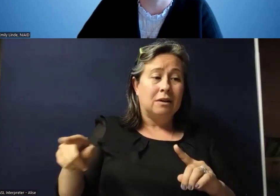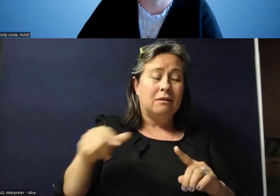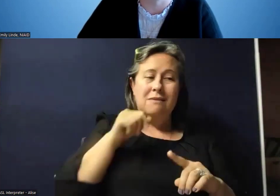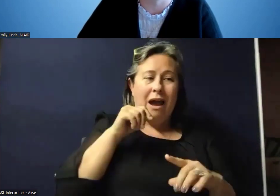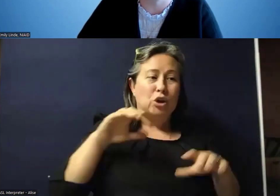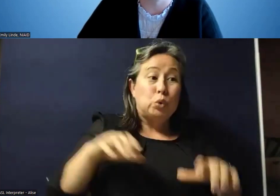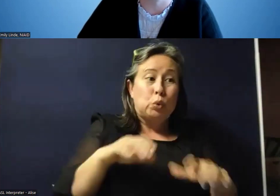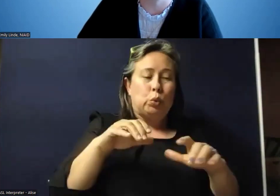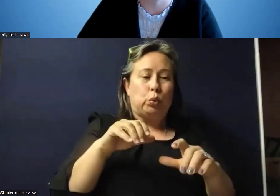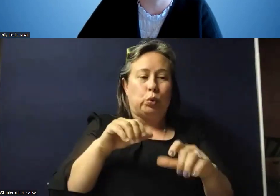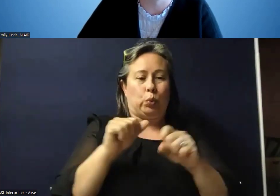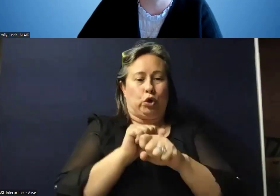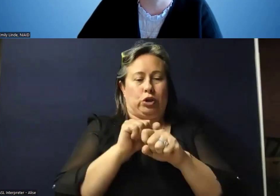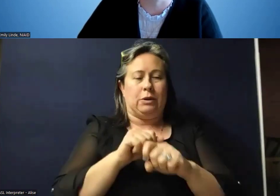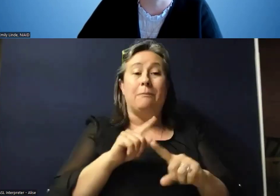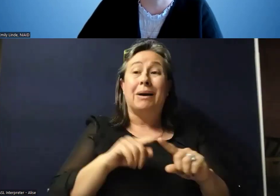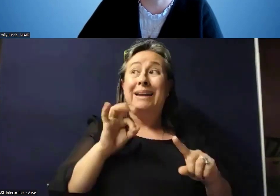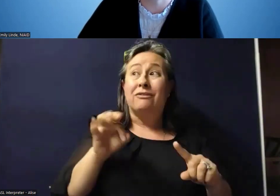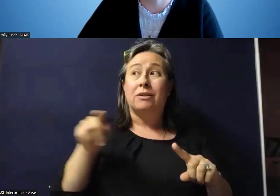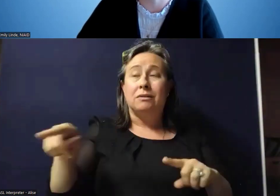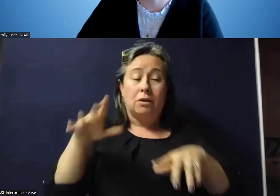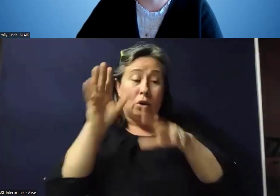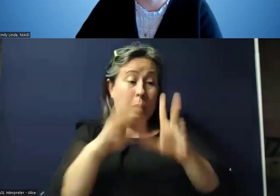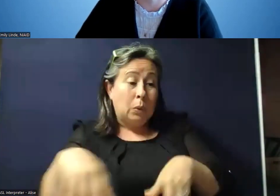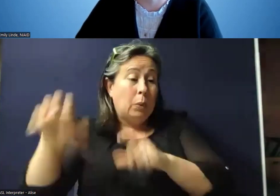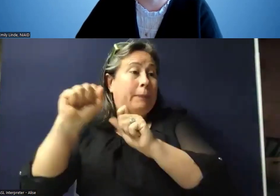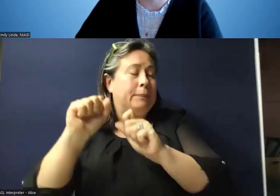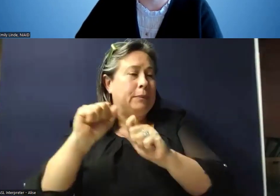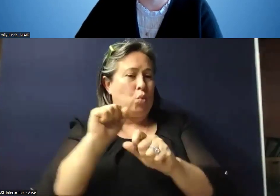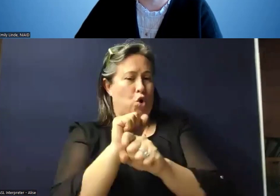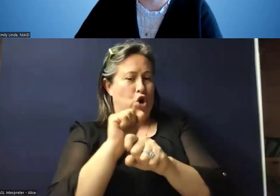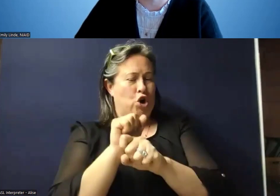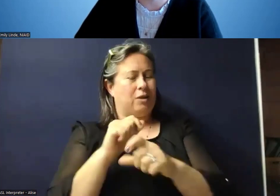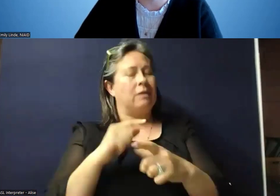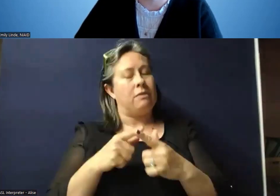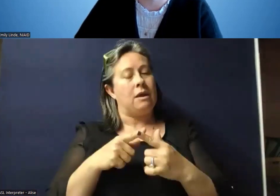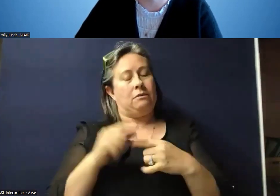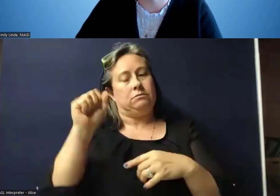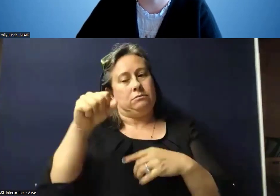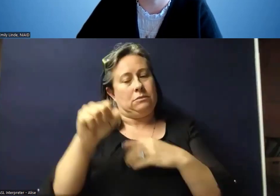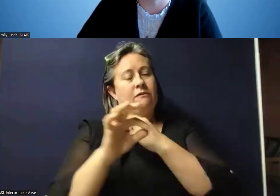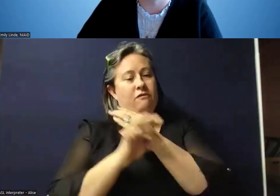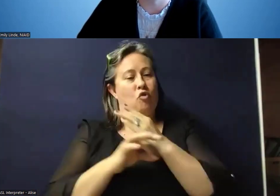then that most likely is a foreign component, even if they're not requesting a budget in the application.